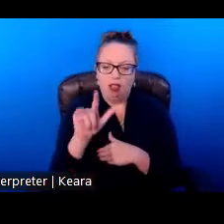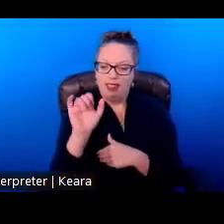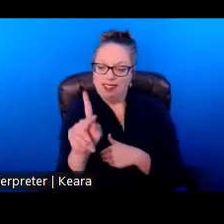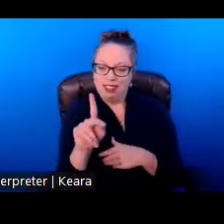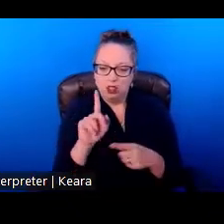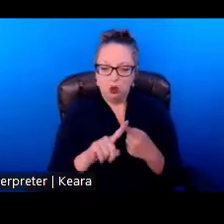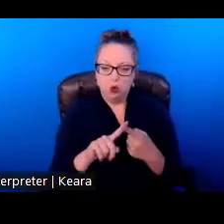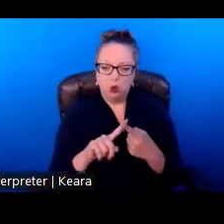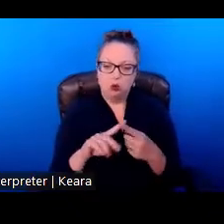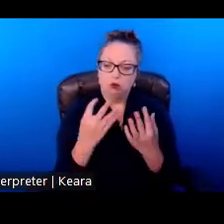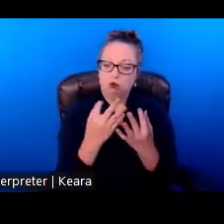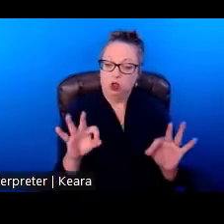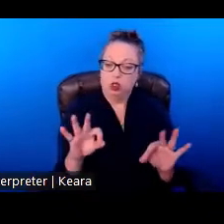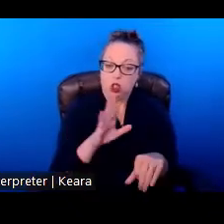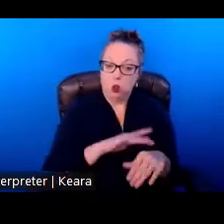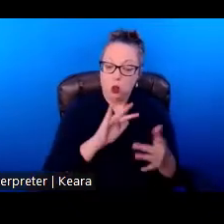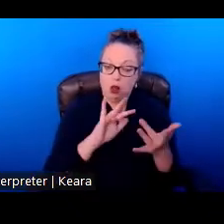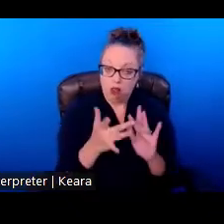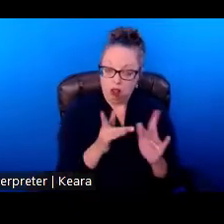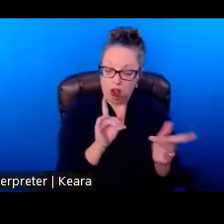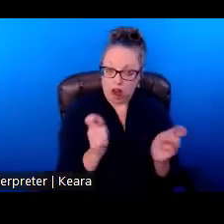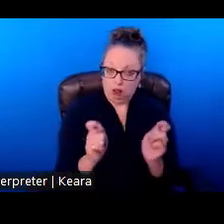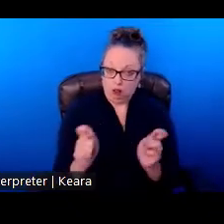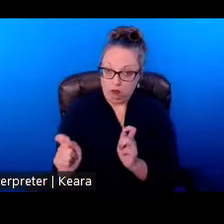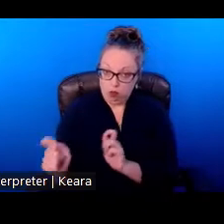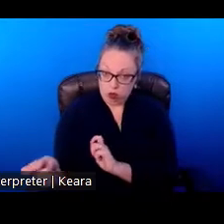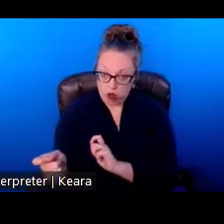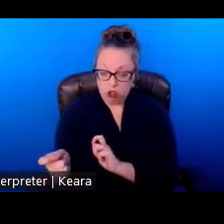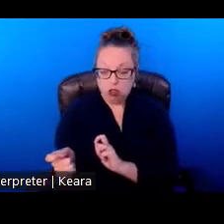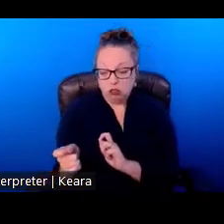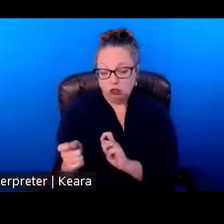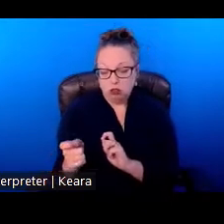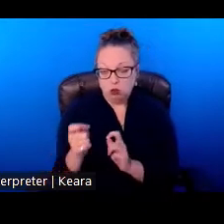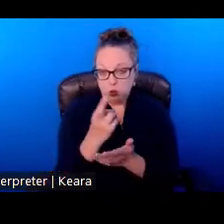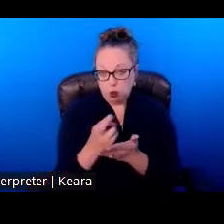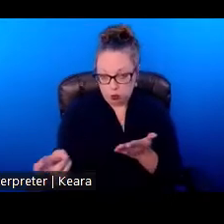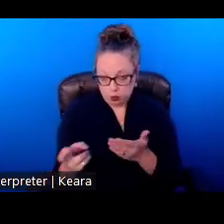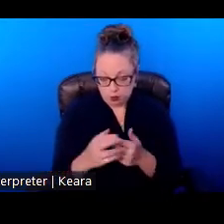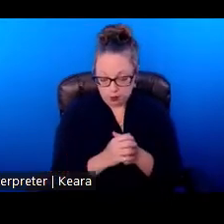and answers to many frequently asked questions. For those of you who have applied with the